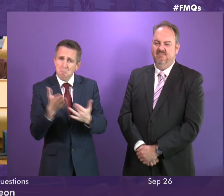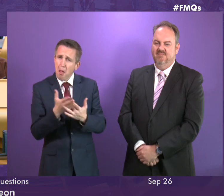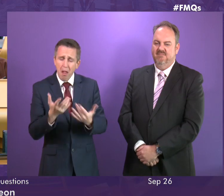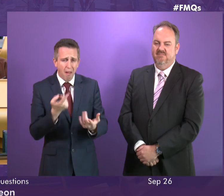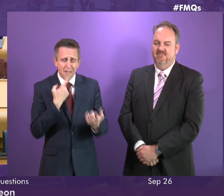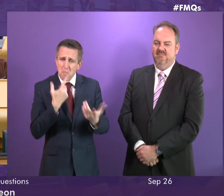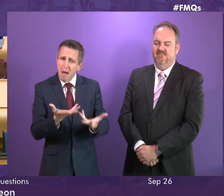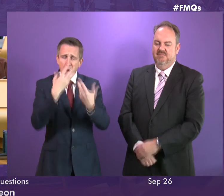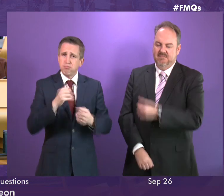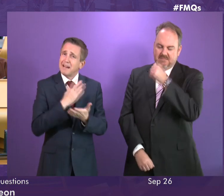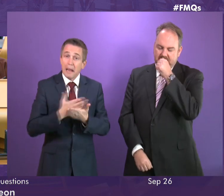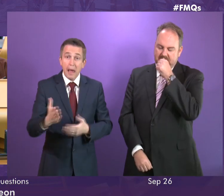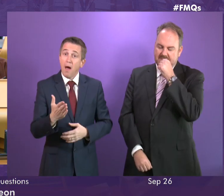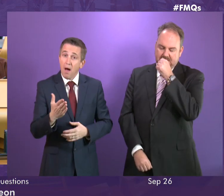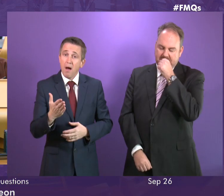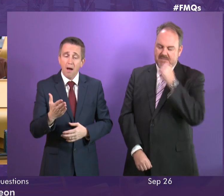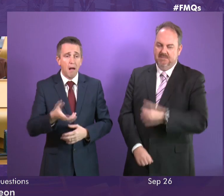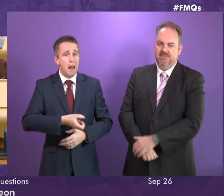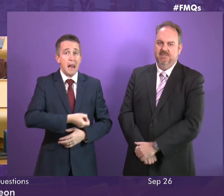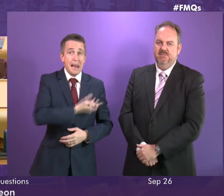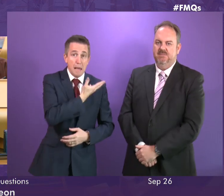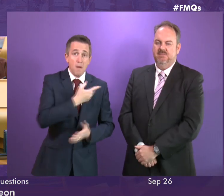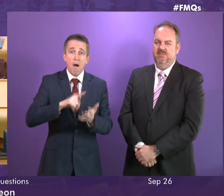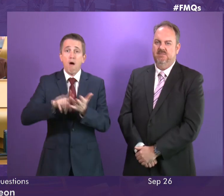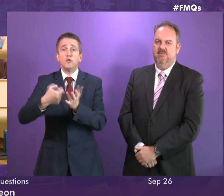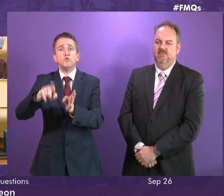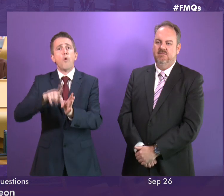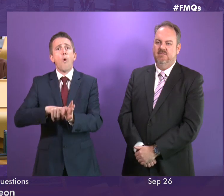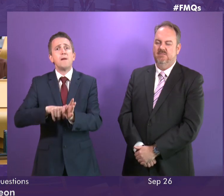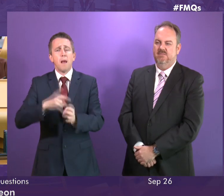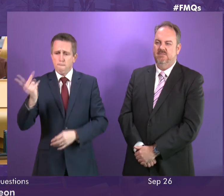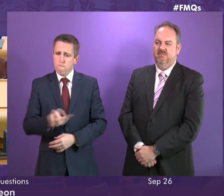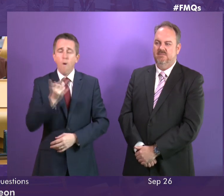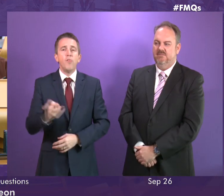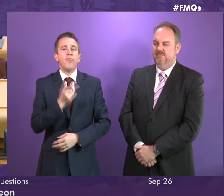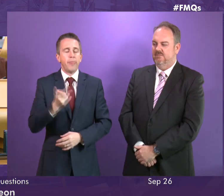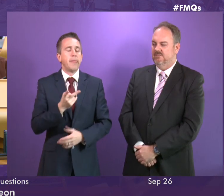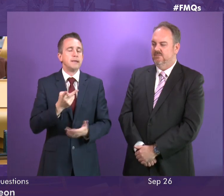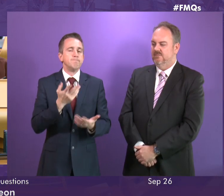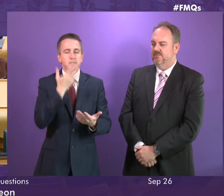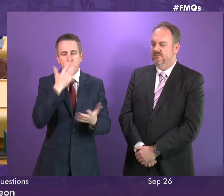It seems to me that Labour and the Tories have now realised that they will not be able